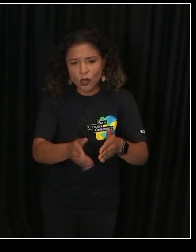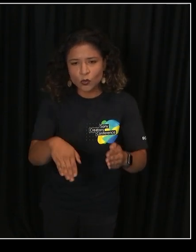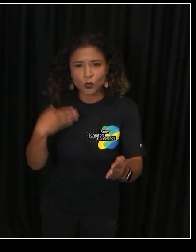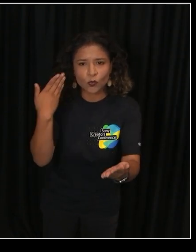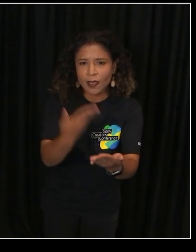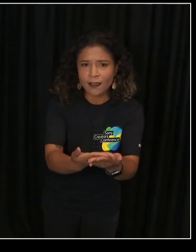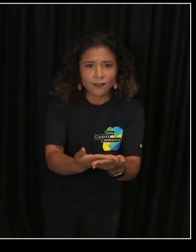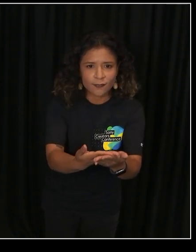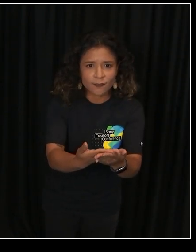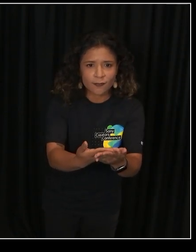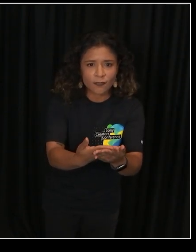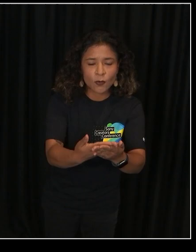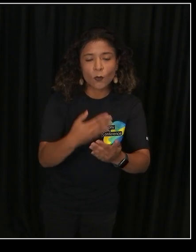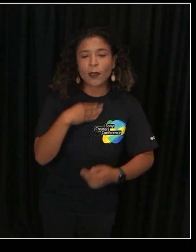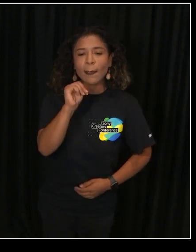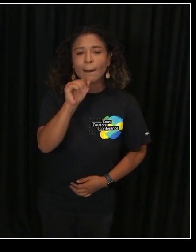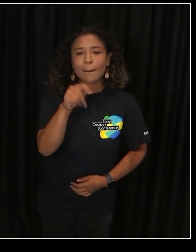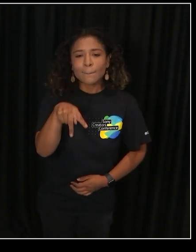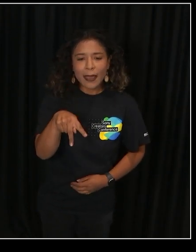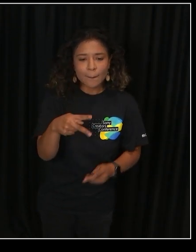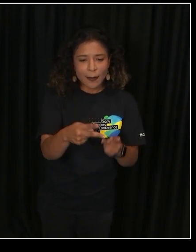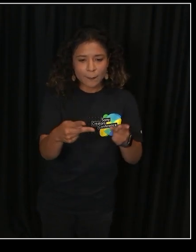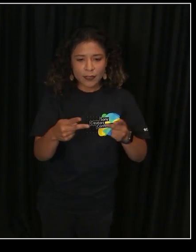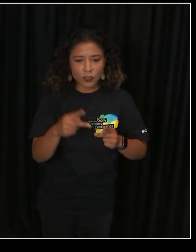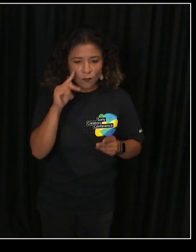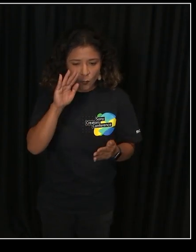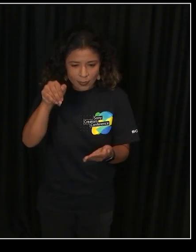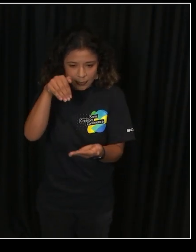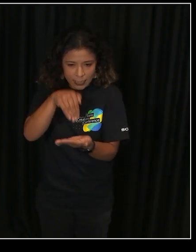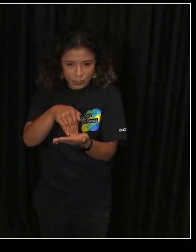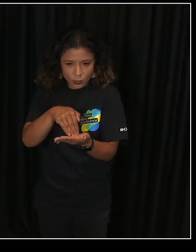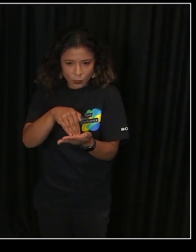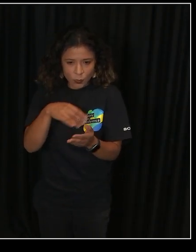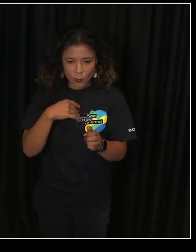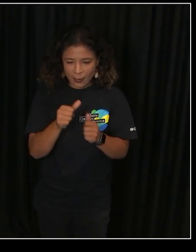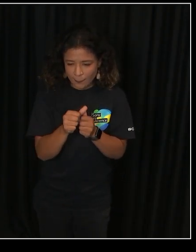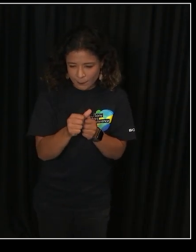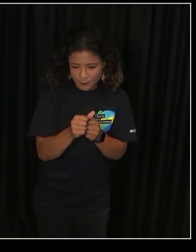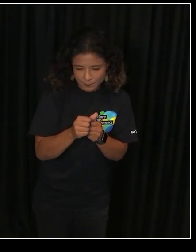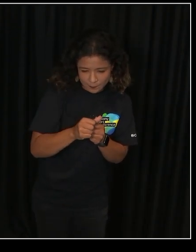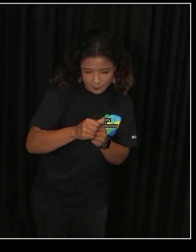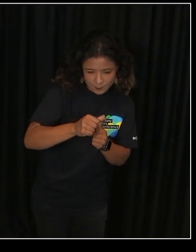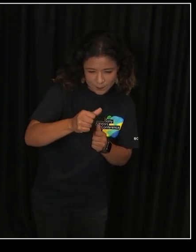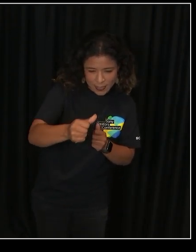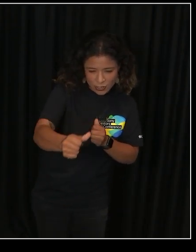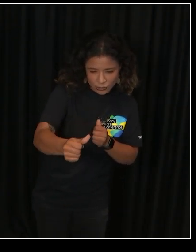We basically map its position to the center line. We measure how far along that center line the car has gone.